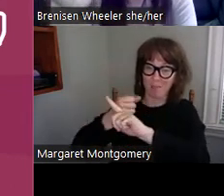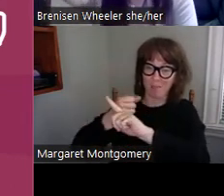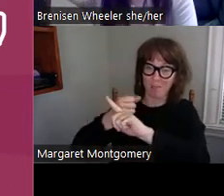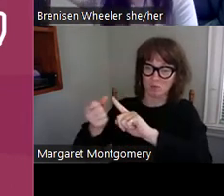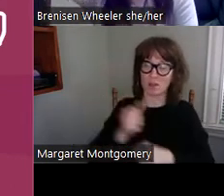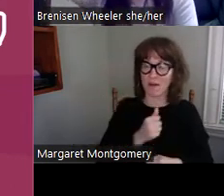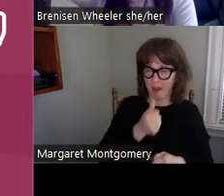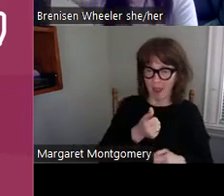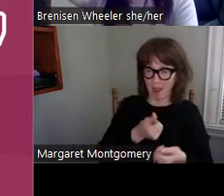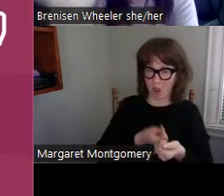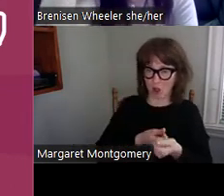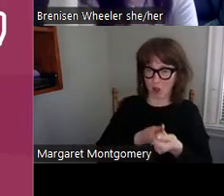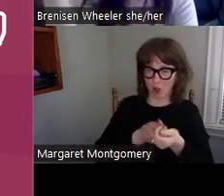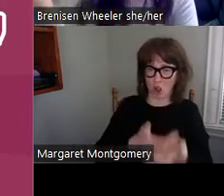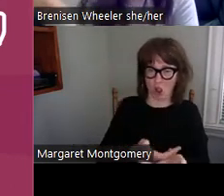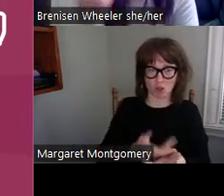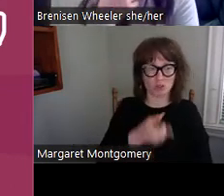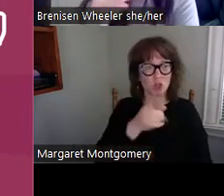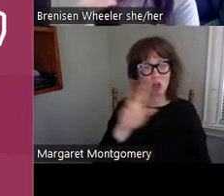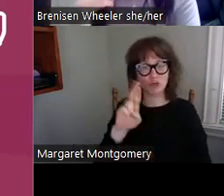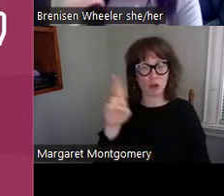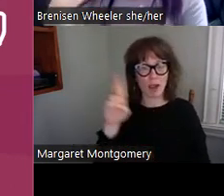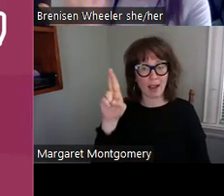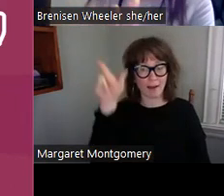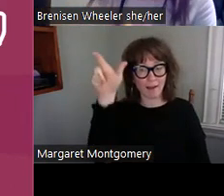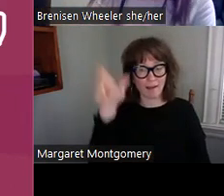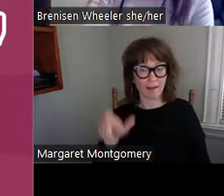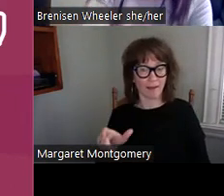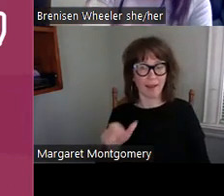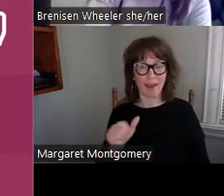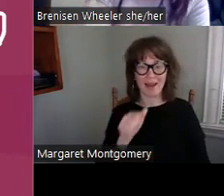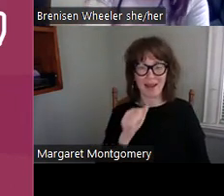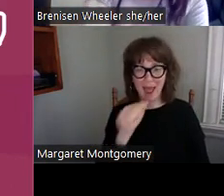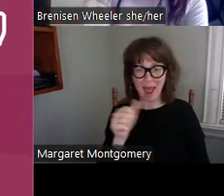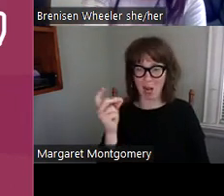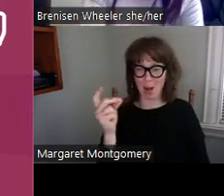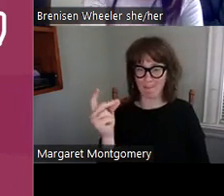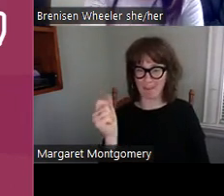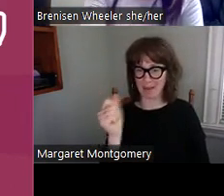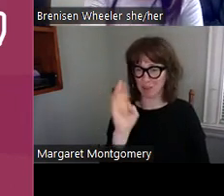see our immediate direct causes of abuse, but they can exacerbate abuse.